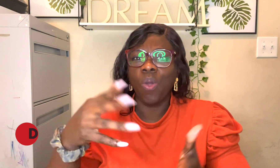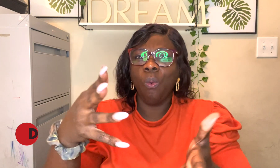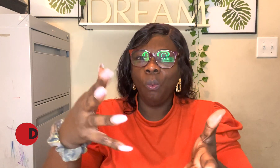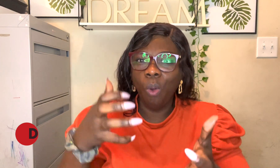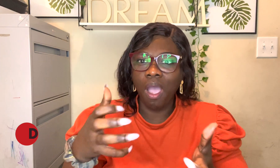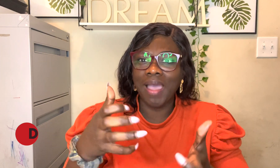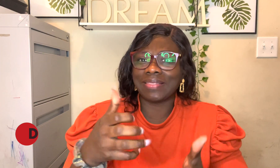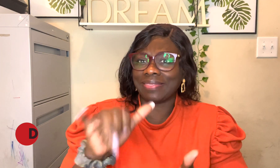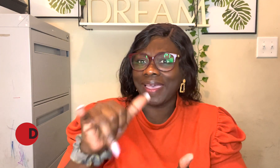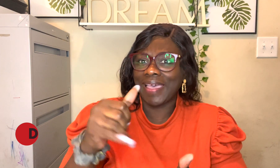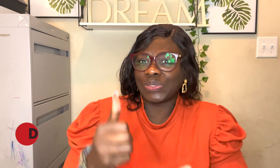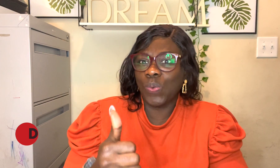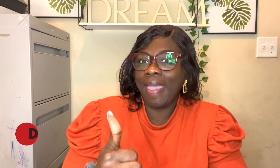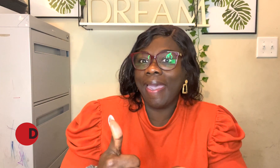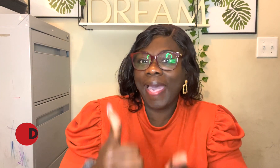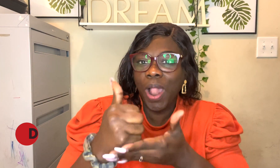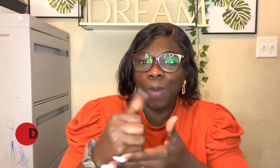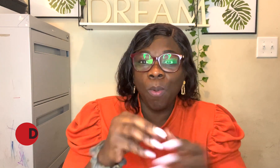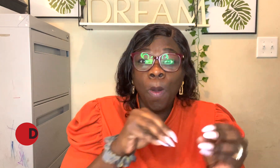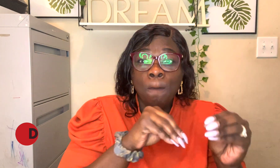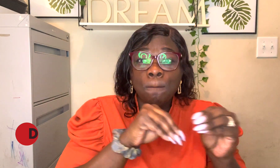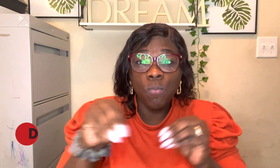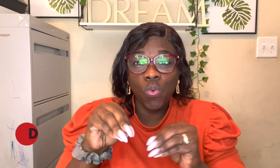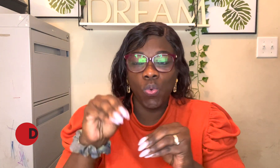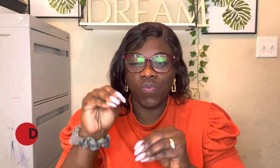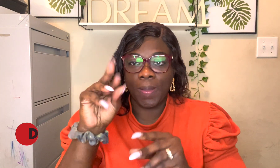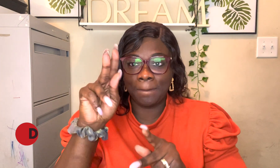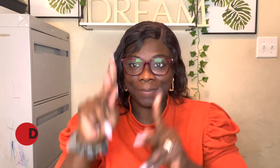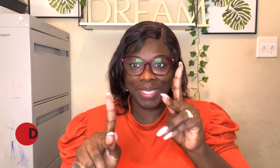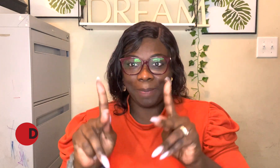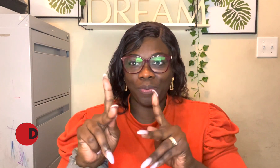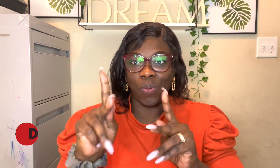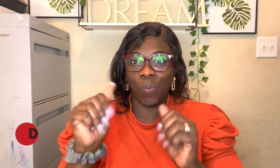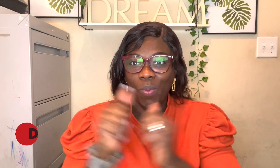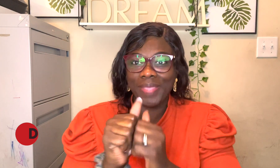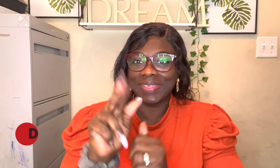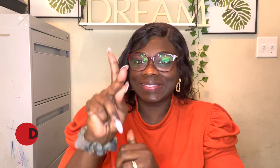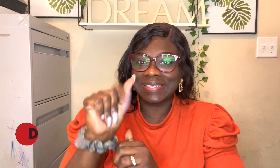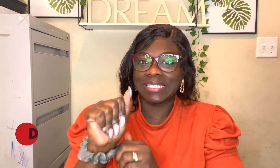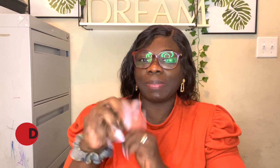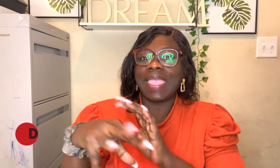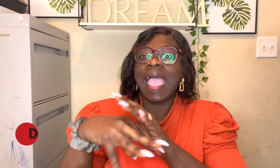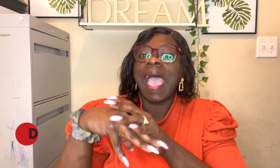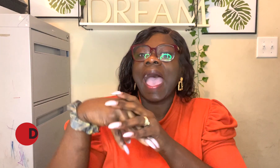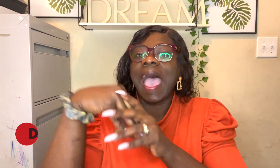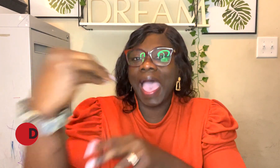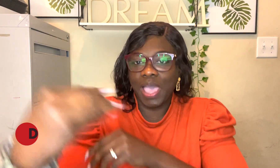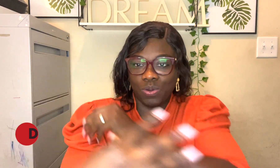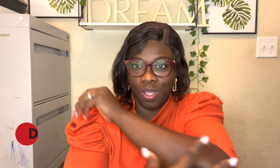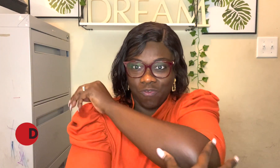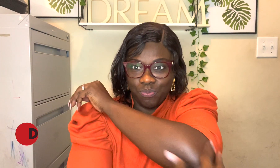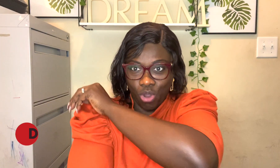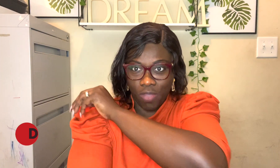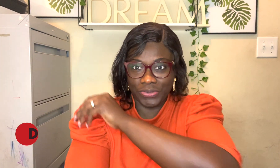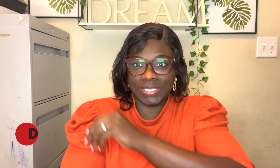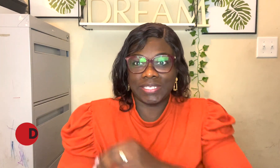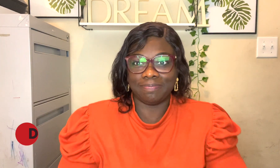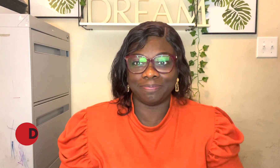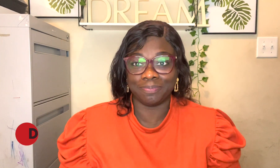We want that to help move people with disabilities out of poverty.